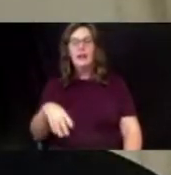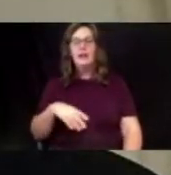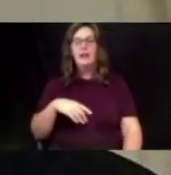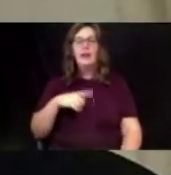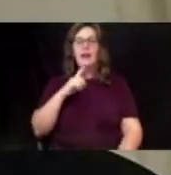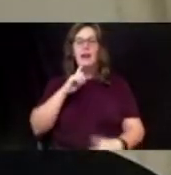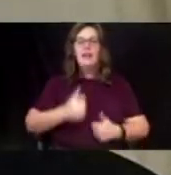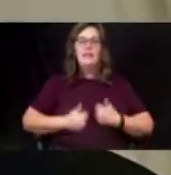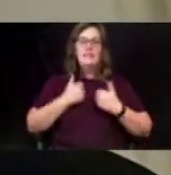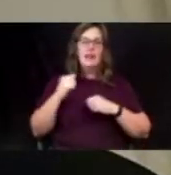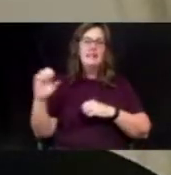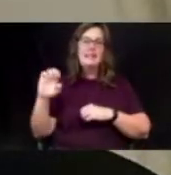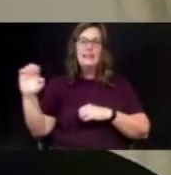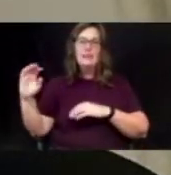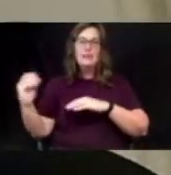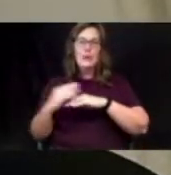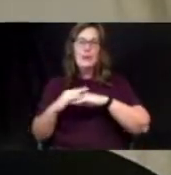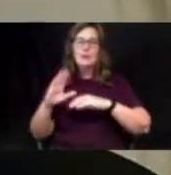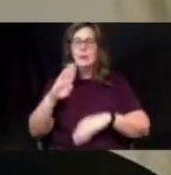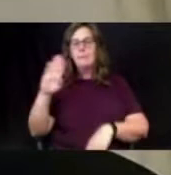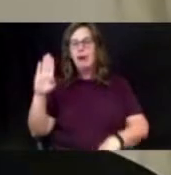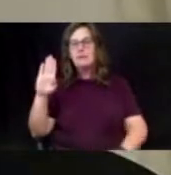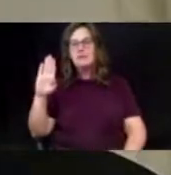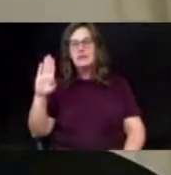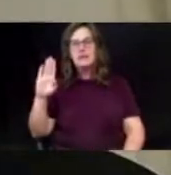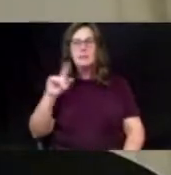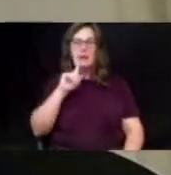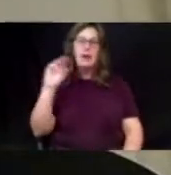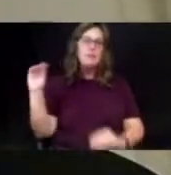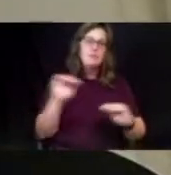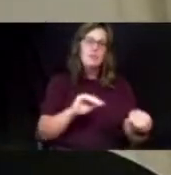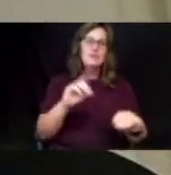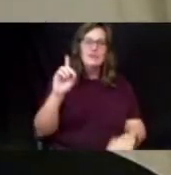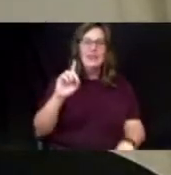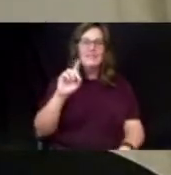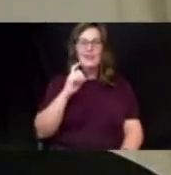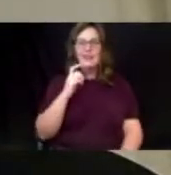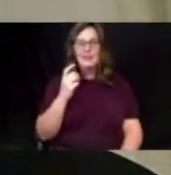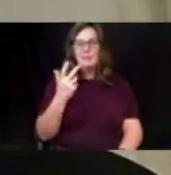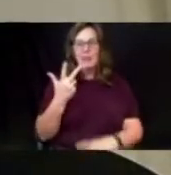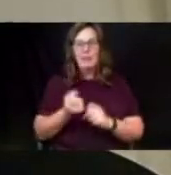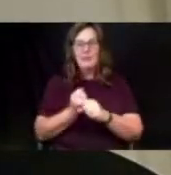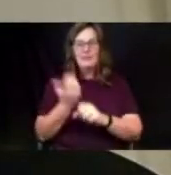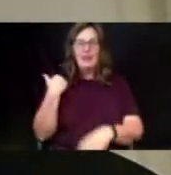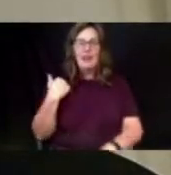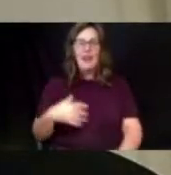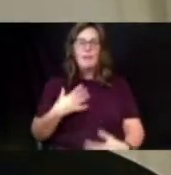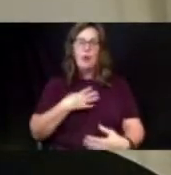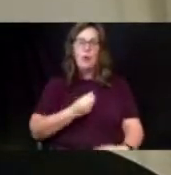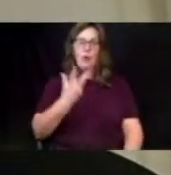moved to denver about a year ago and i'm loving it here um i am a white ashkenazi jewish person